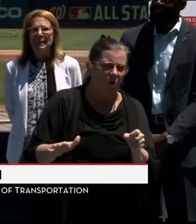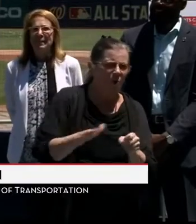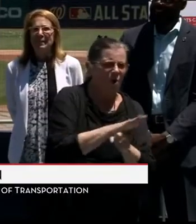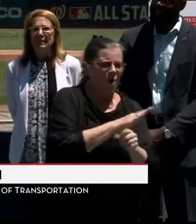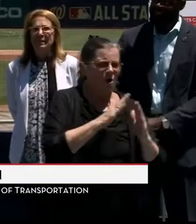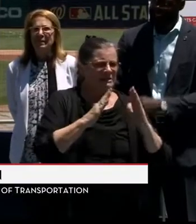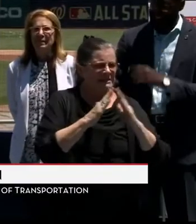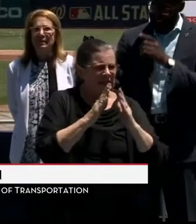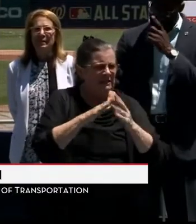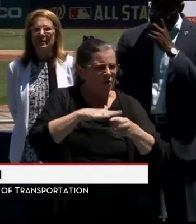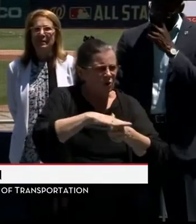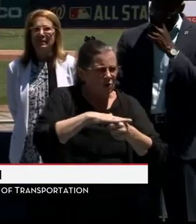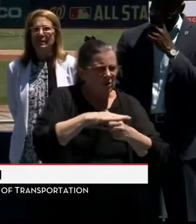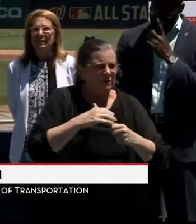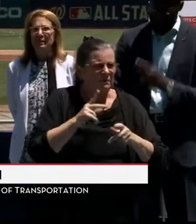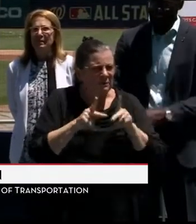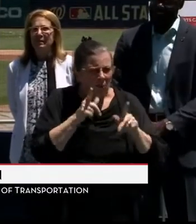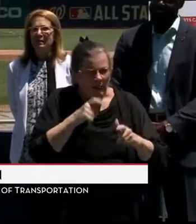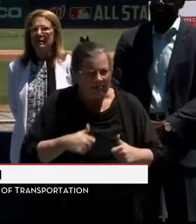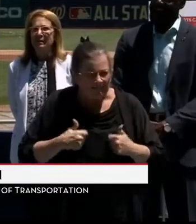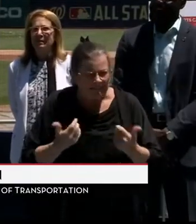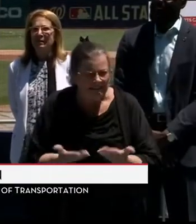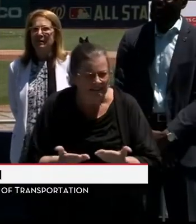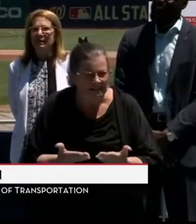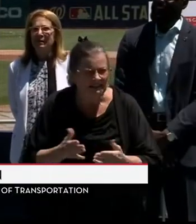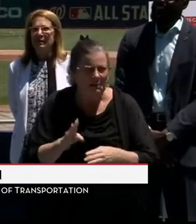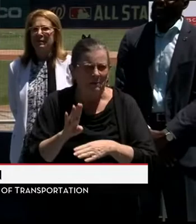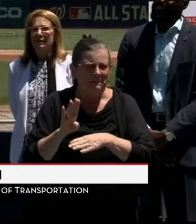RESIDENTIAL COMMUNITY, THE BUSINESS COMMUNITY, THE DEVELOPMENT COMMUNITY.